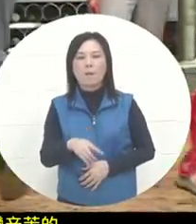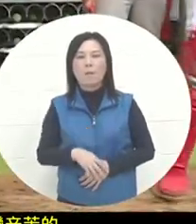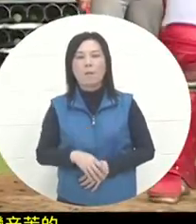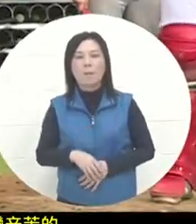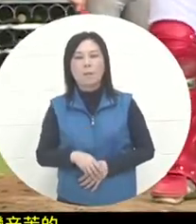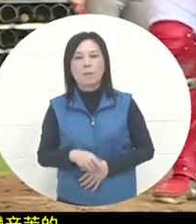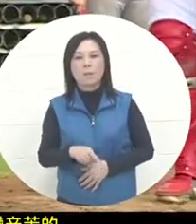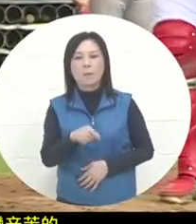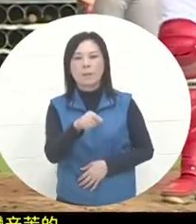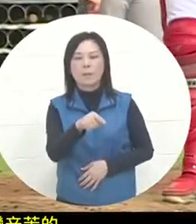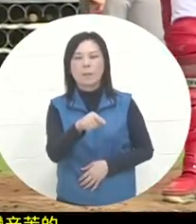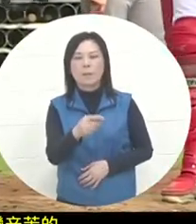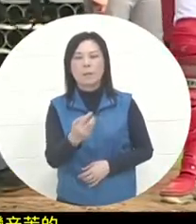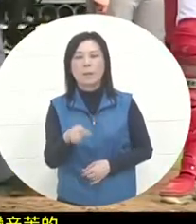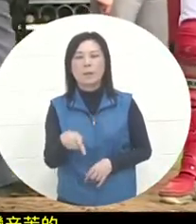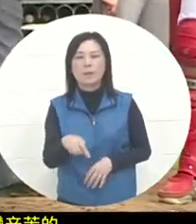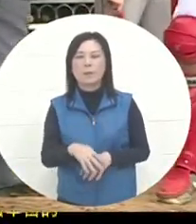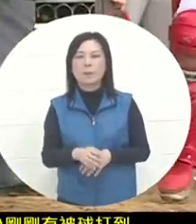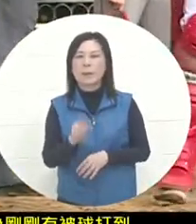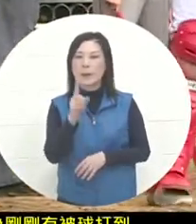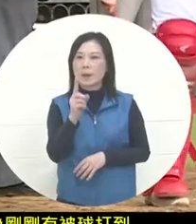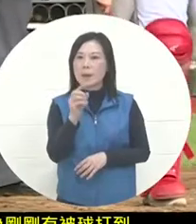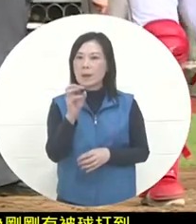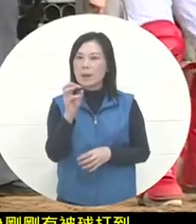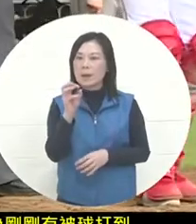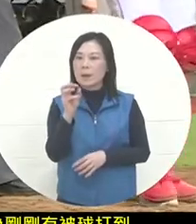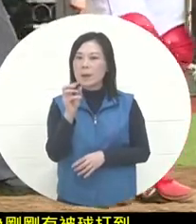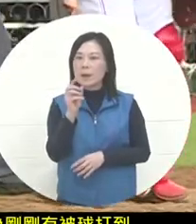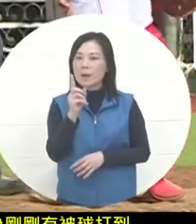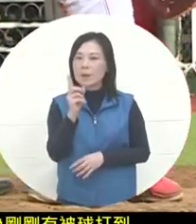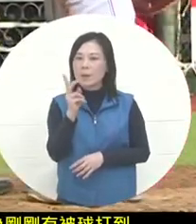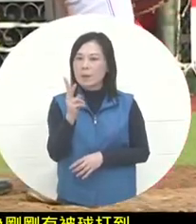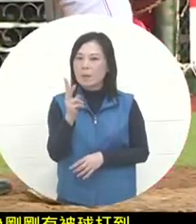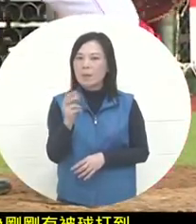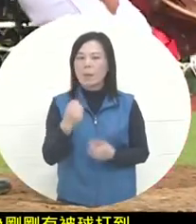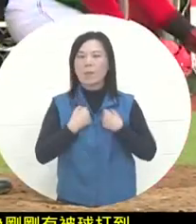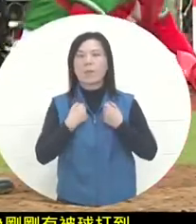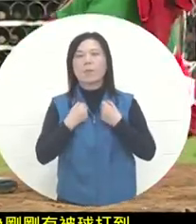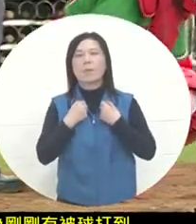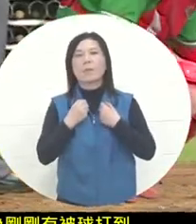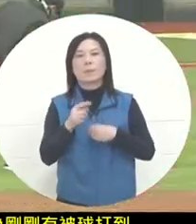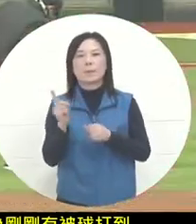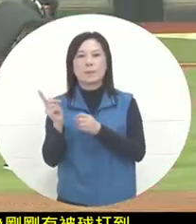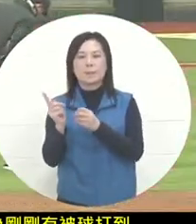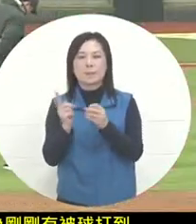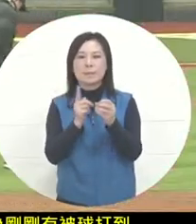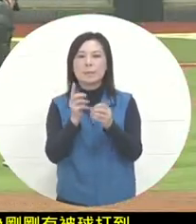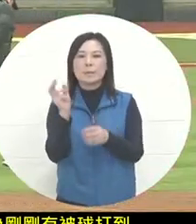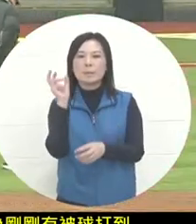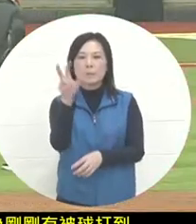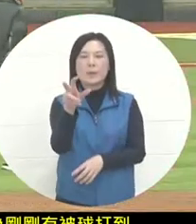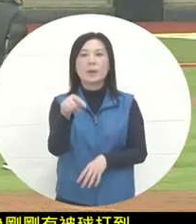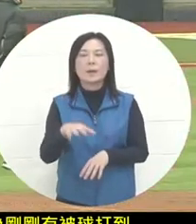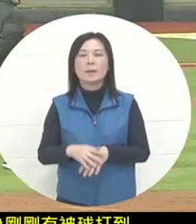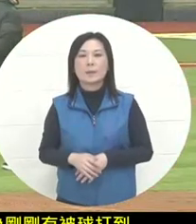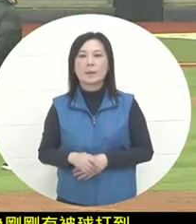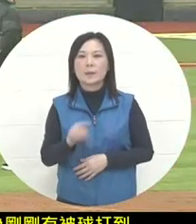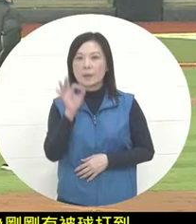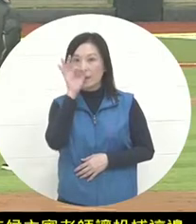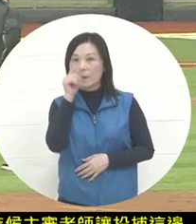to do a practice ball with one or two balls to confirm that A's subsequent catching would not be affected,